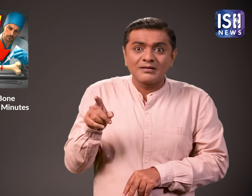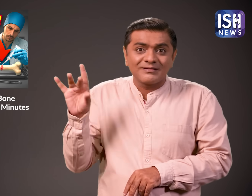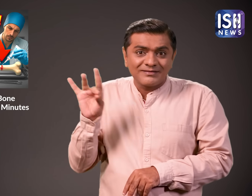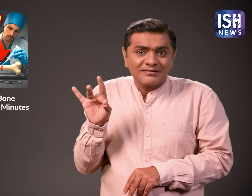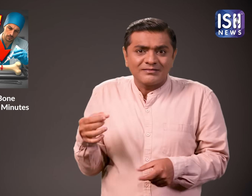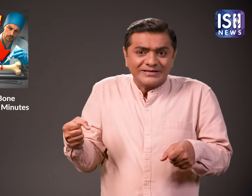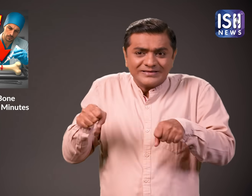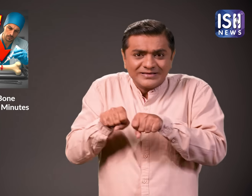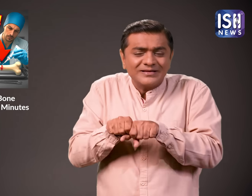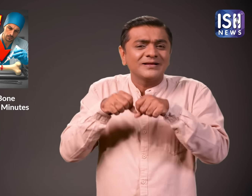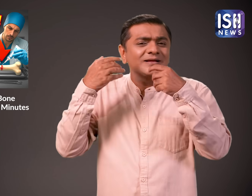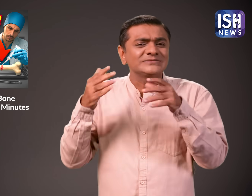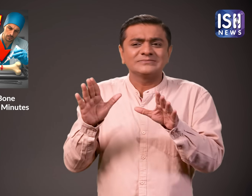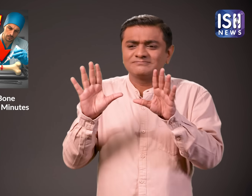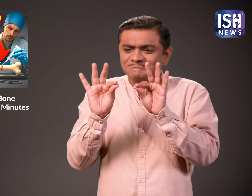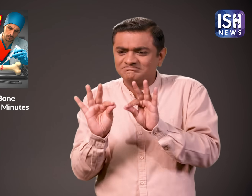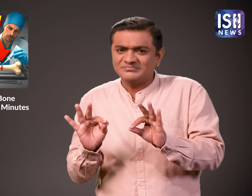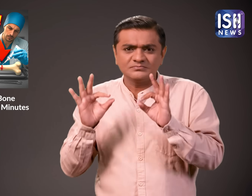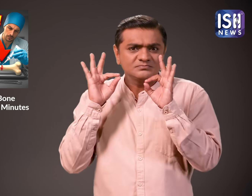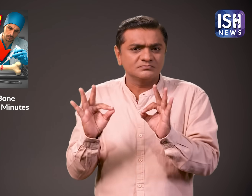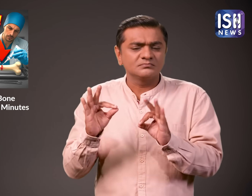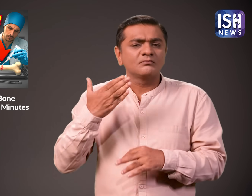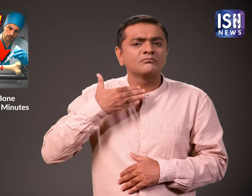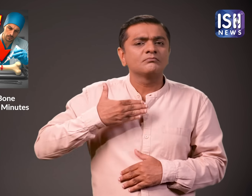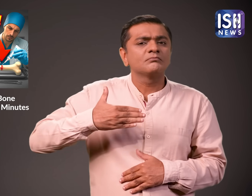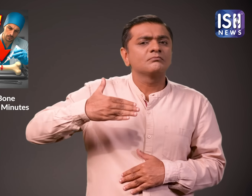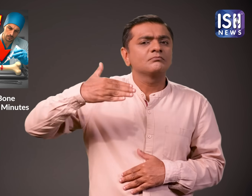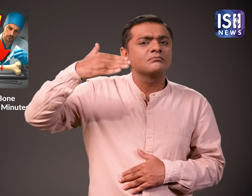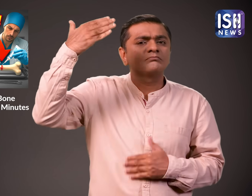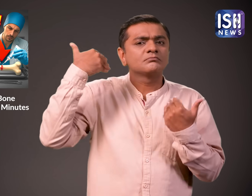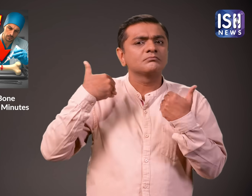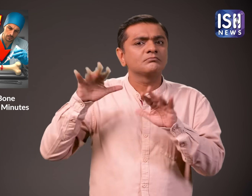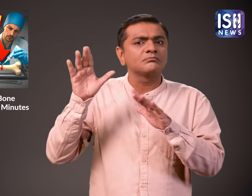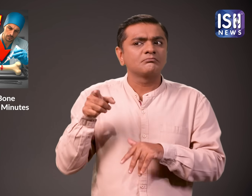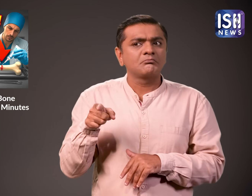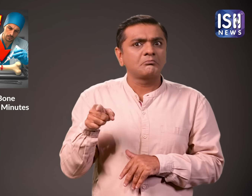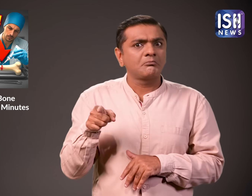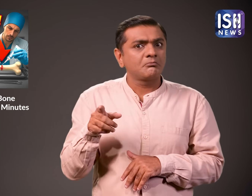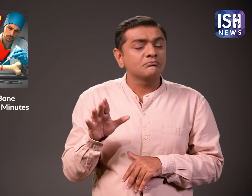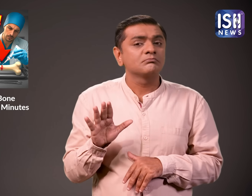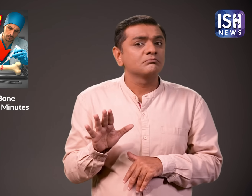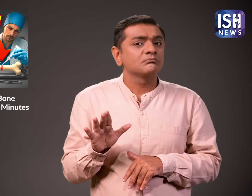However, this glue requires only one-time application.